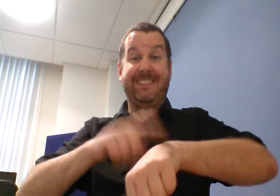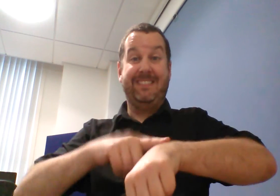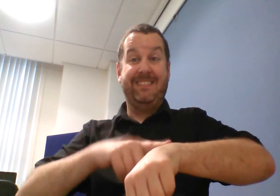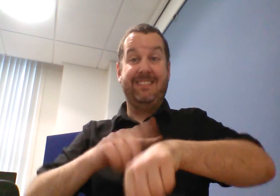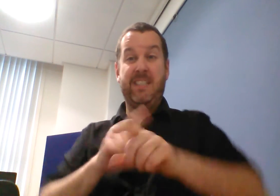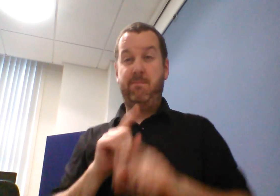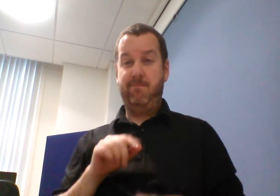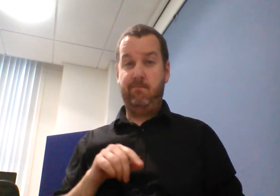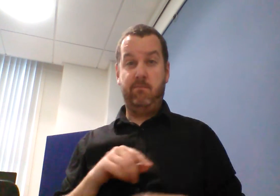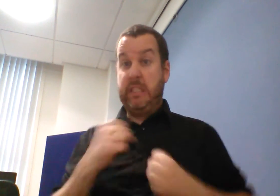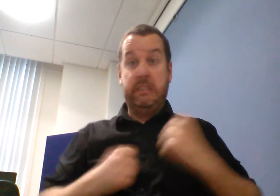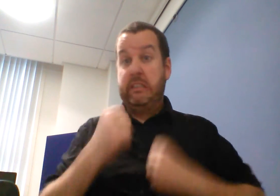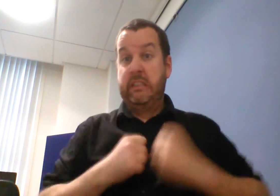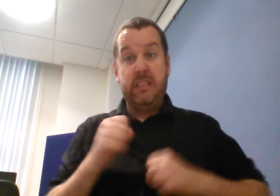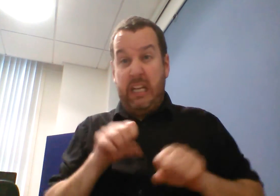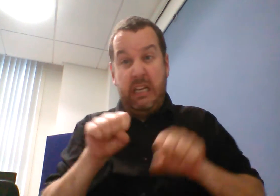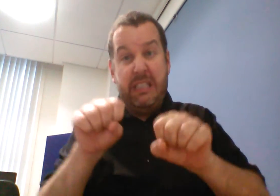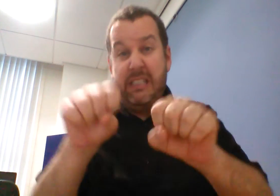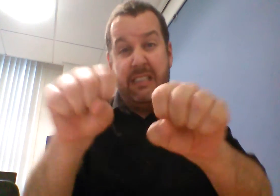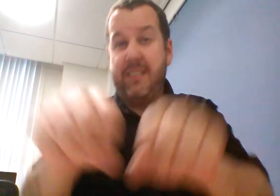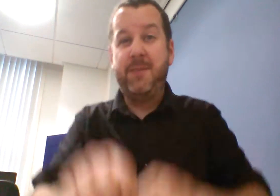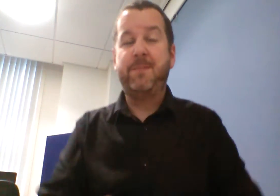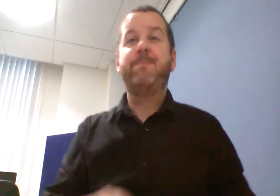I was racing to catch up. Time was a factor.